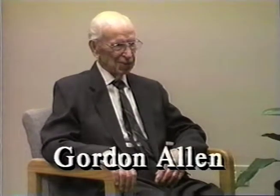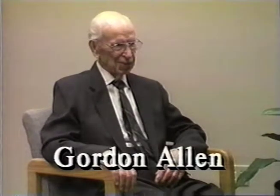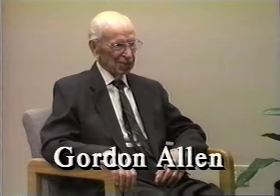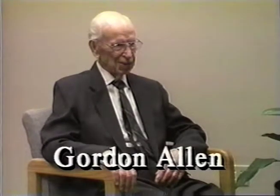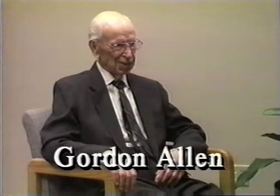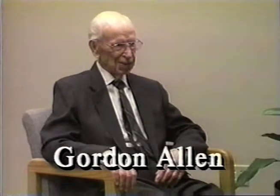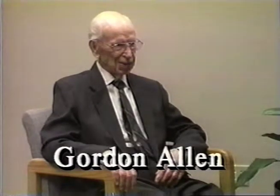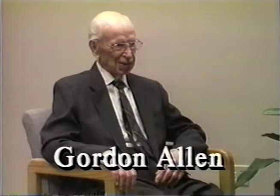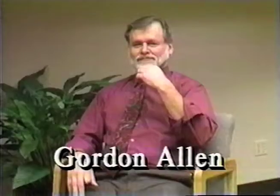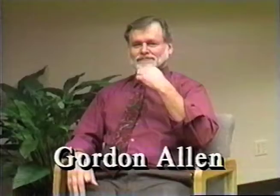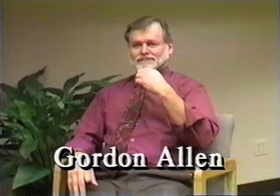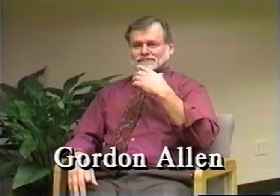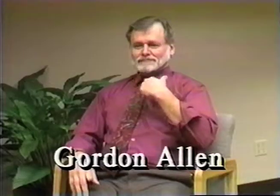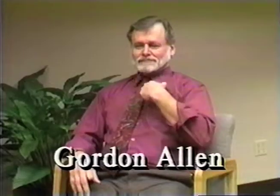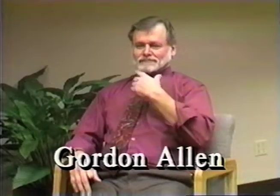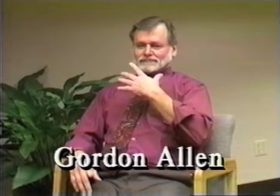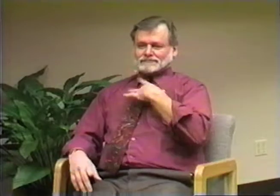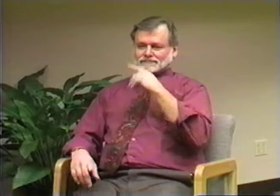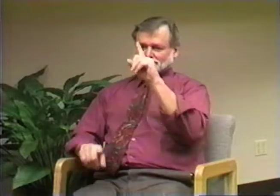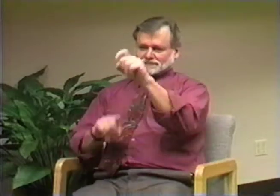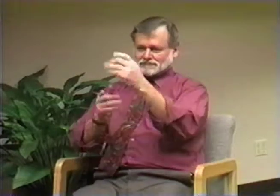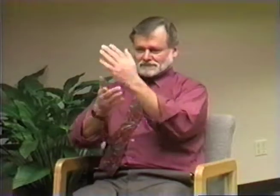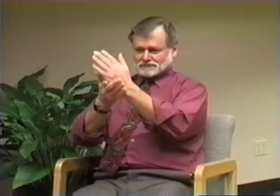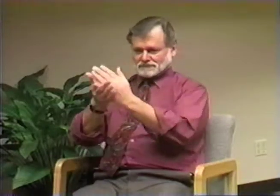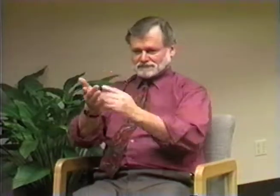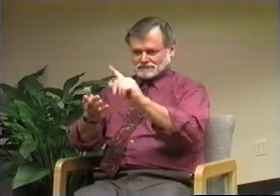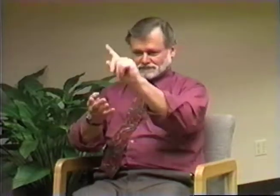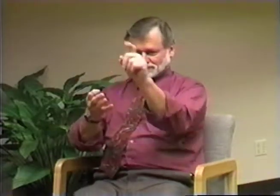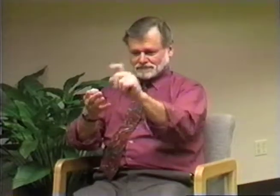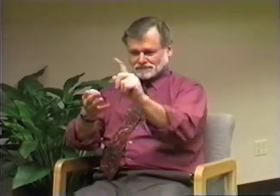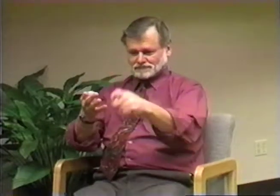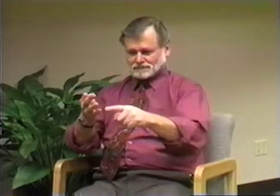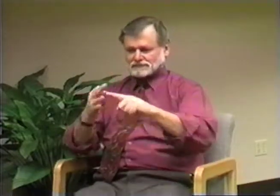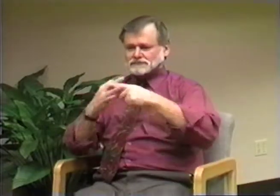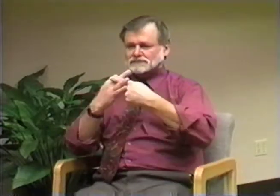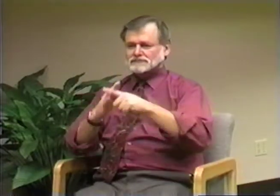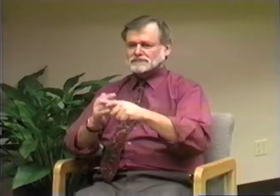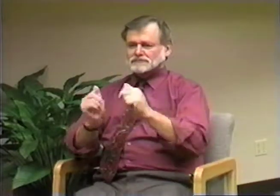I'd like to start at the beginning.